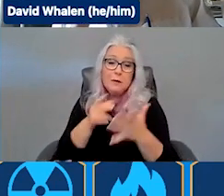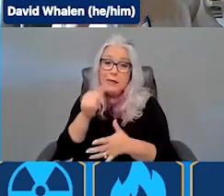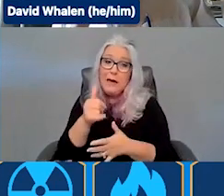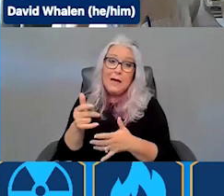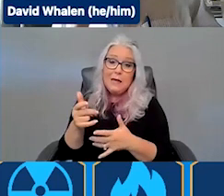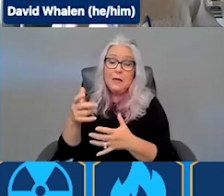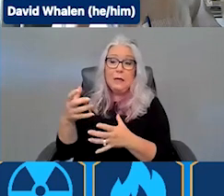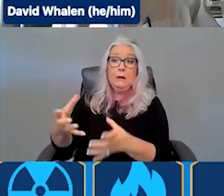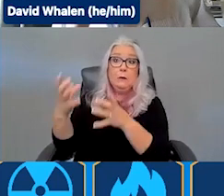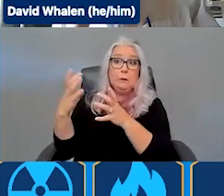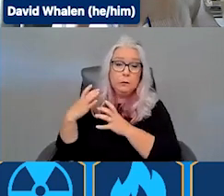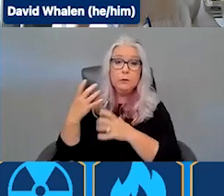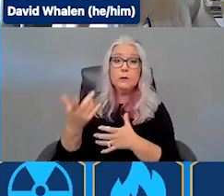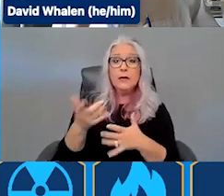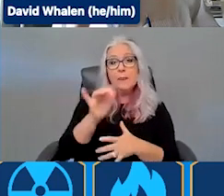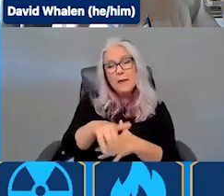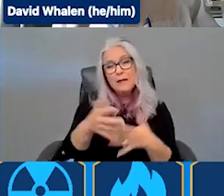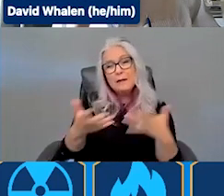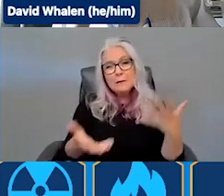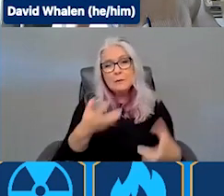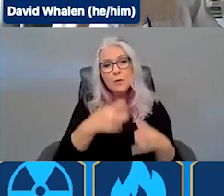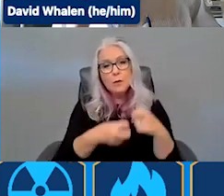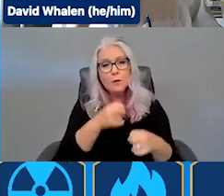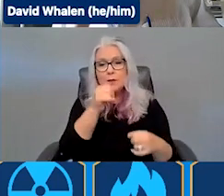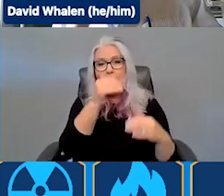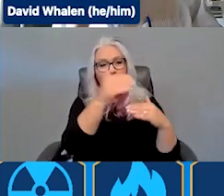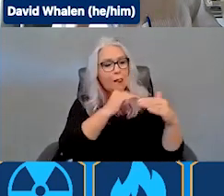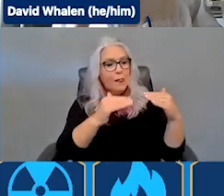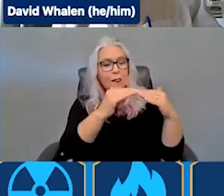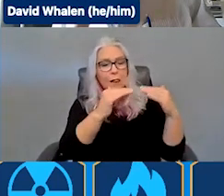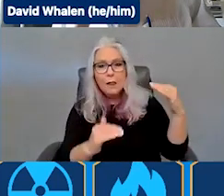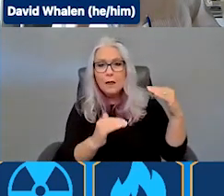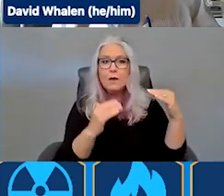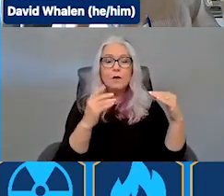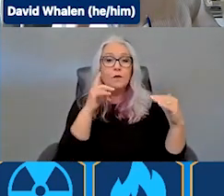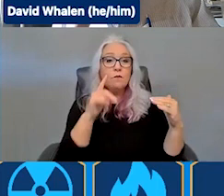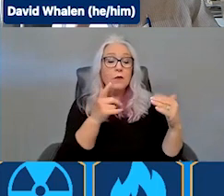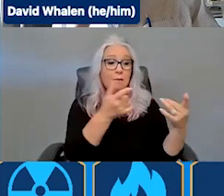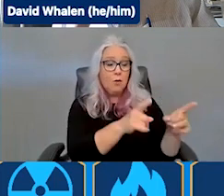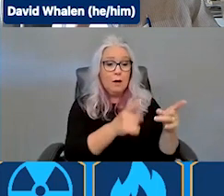And that is a problem. Right. You have inequities that accrue and socioeconomically